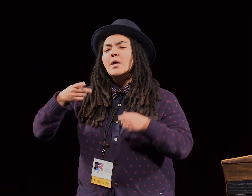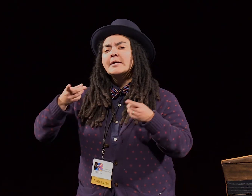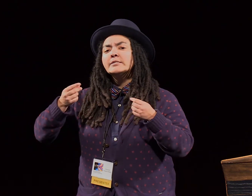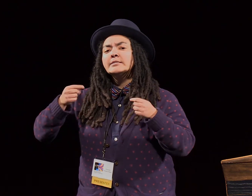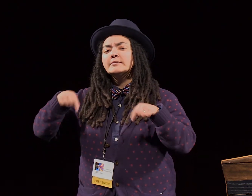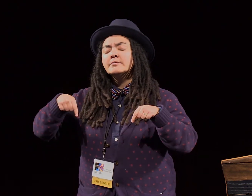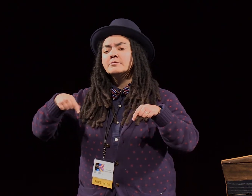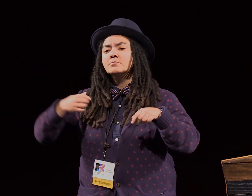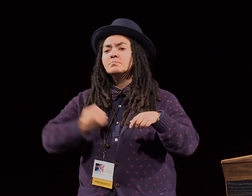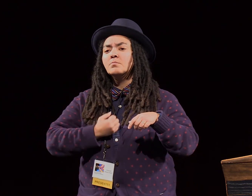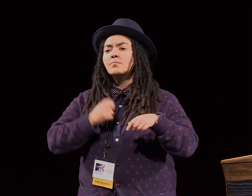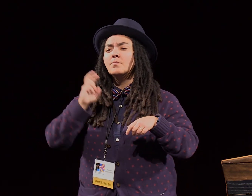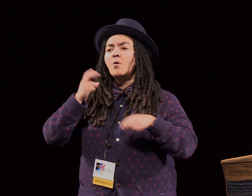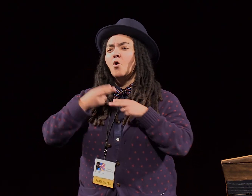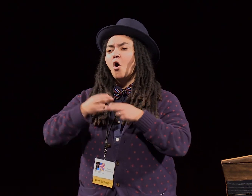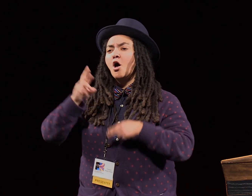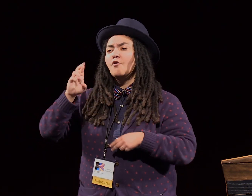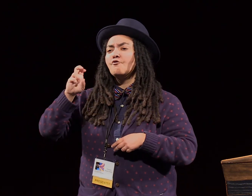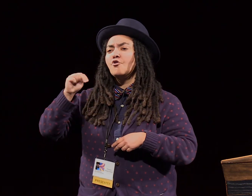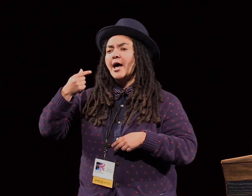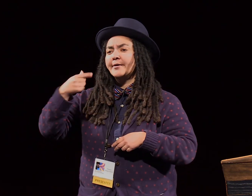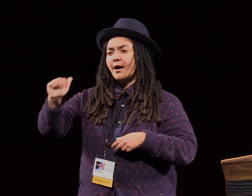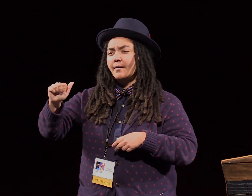seem too separate. Really wanted it to be one piece.